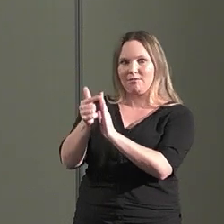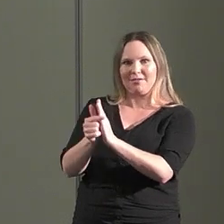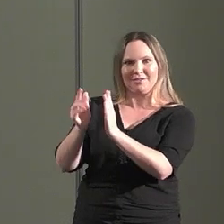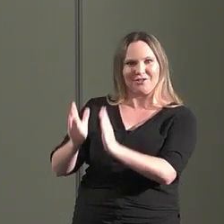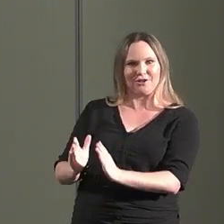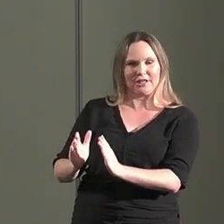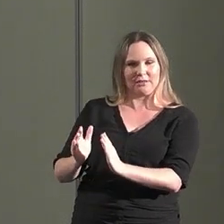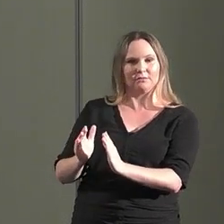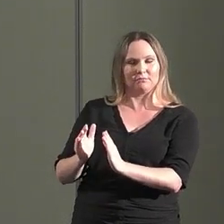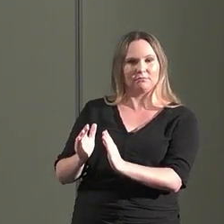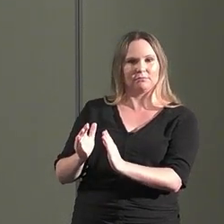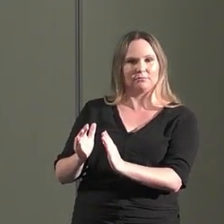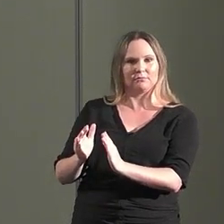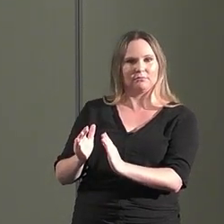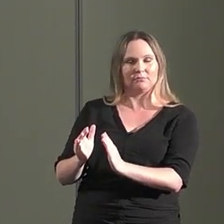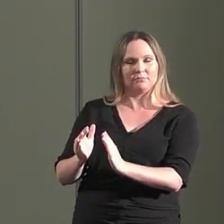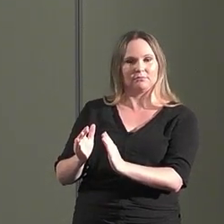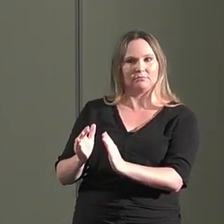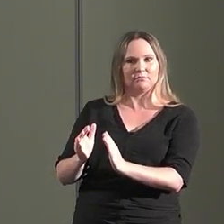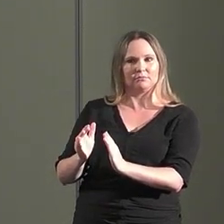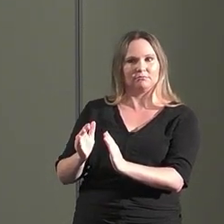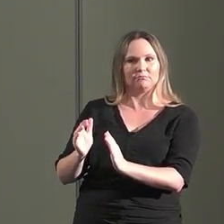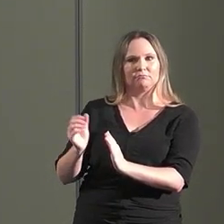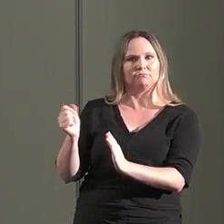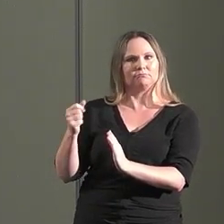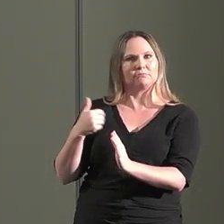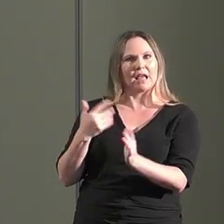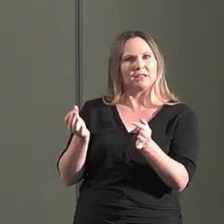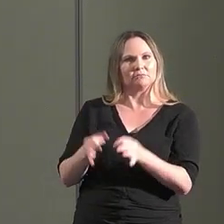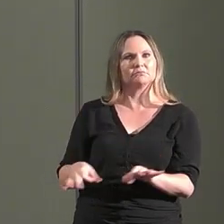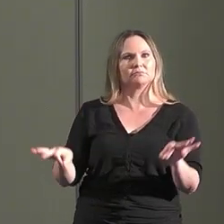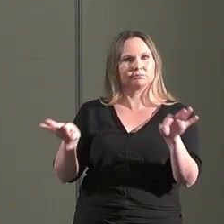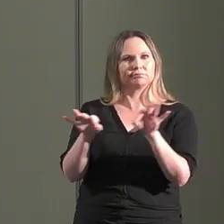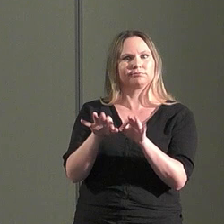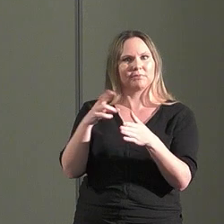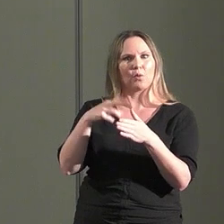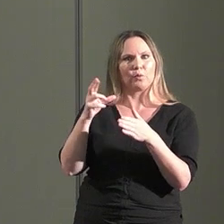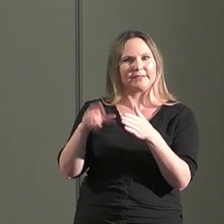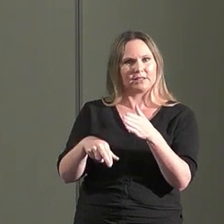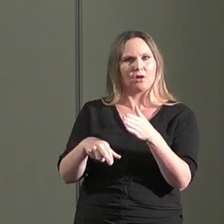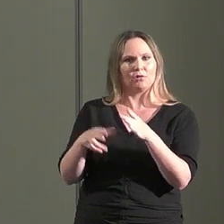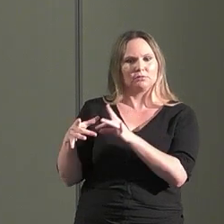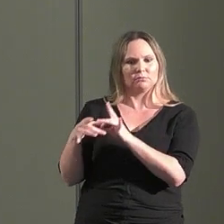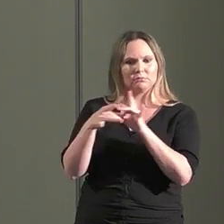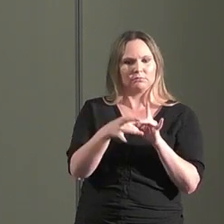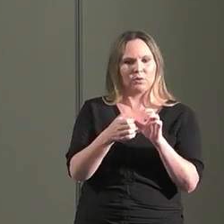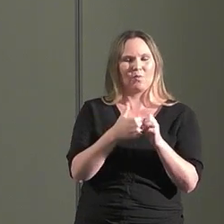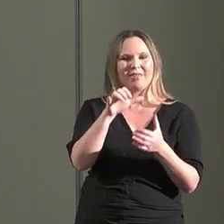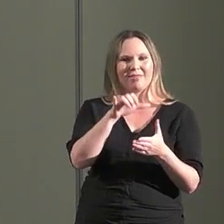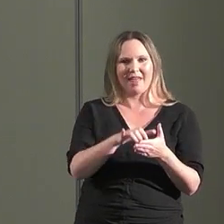And there was not significant findings there related to those variables.